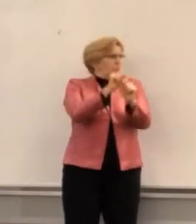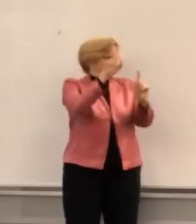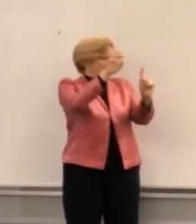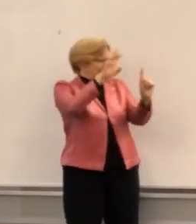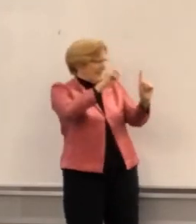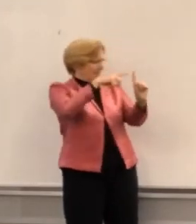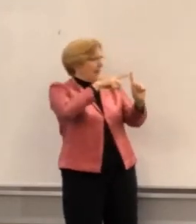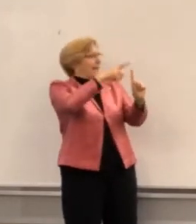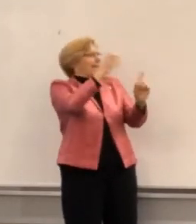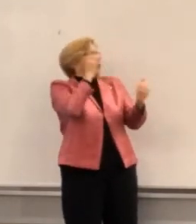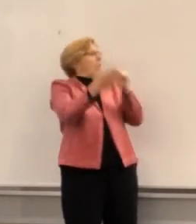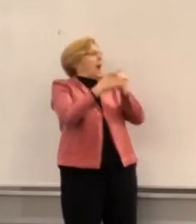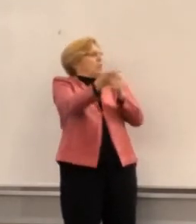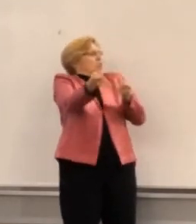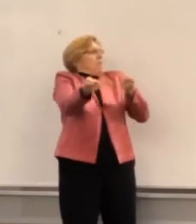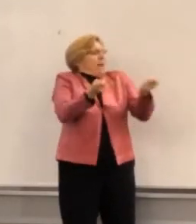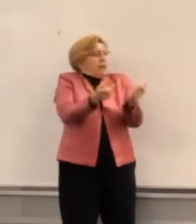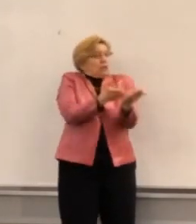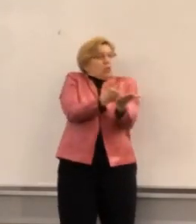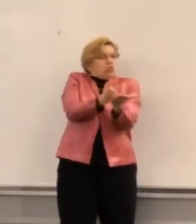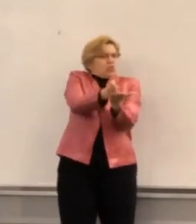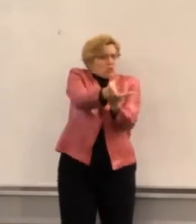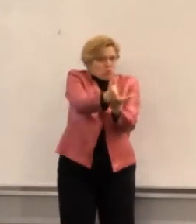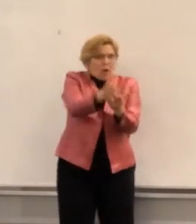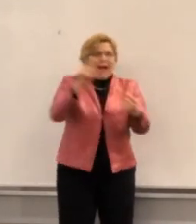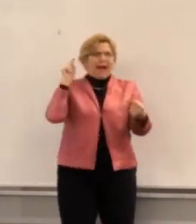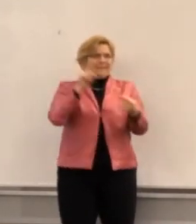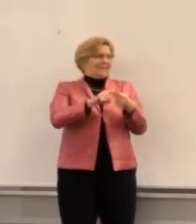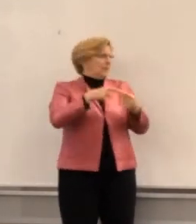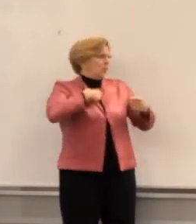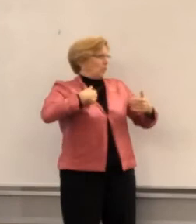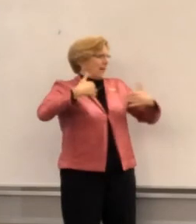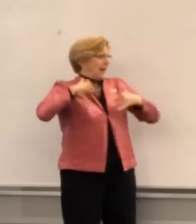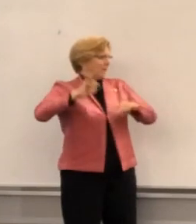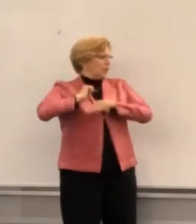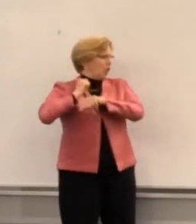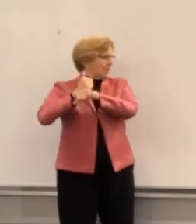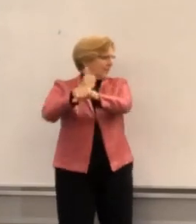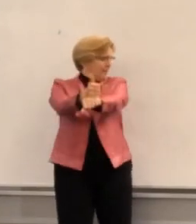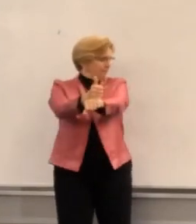(mumbles) anyone else needs to reach out, he might be able to manage who the process